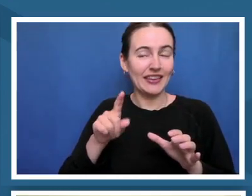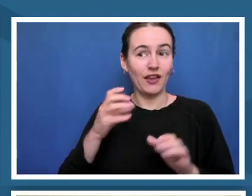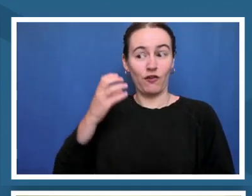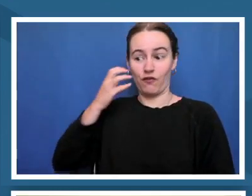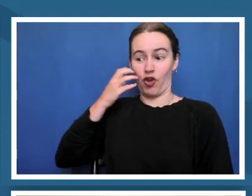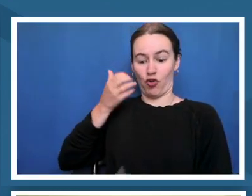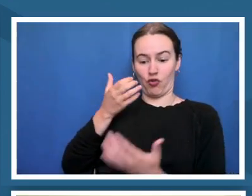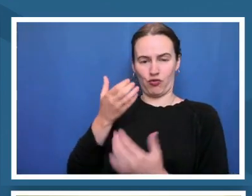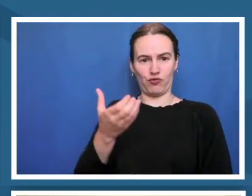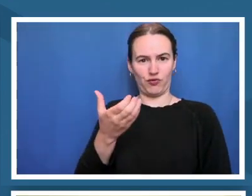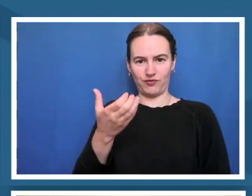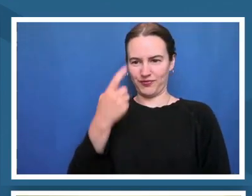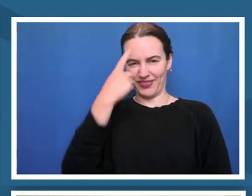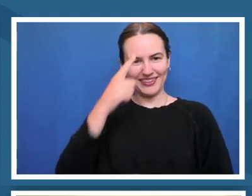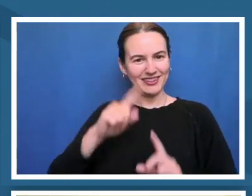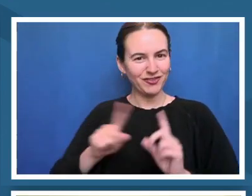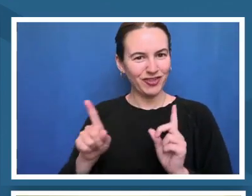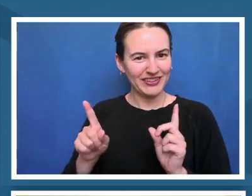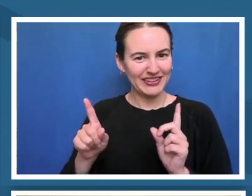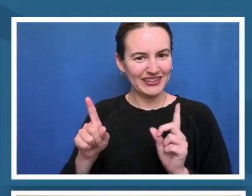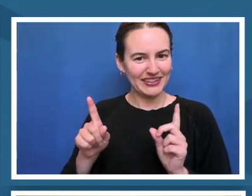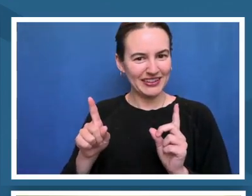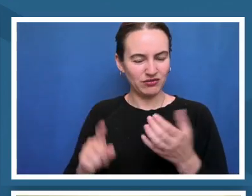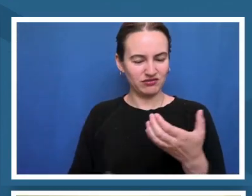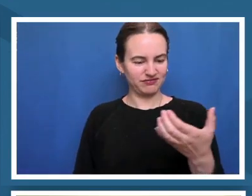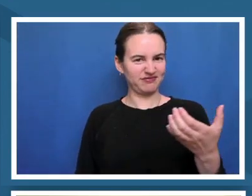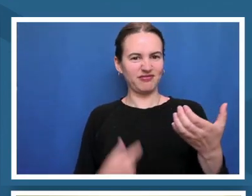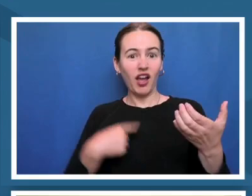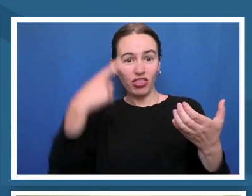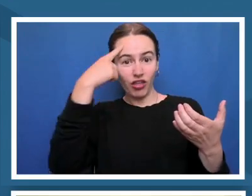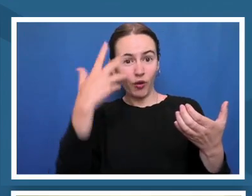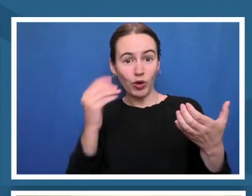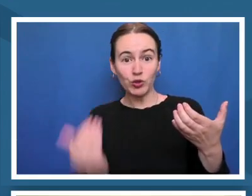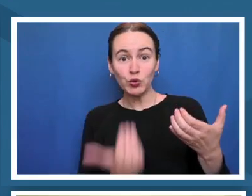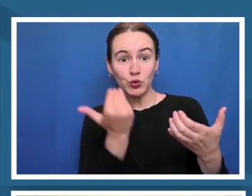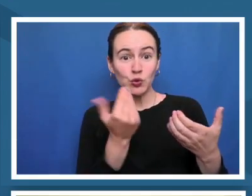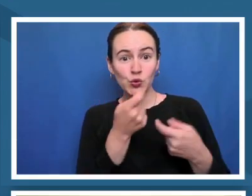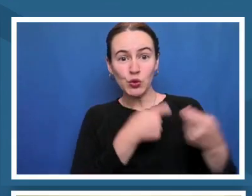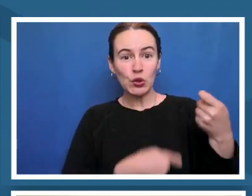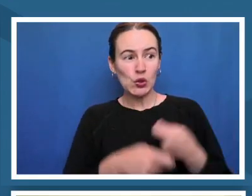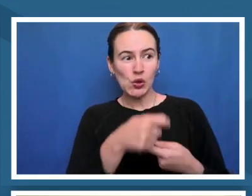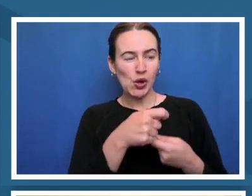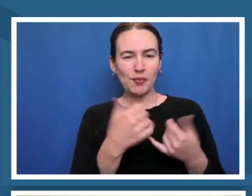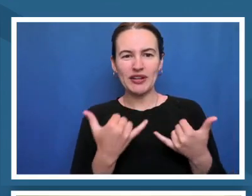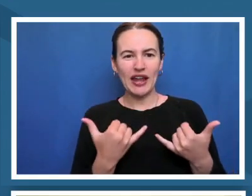things like i thought i wanted a new phone but